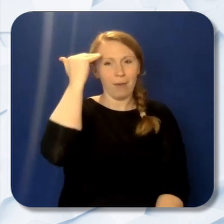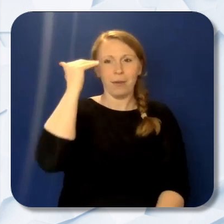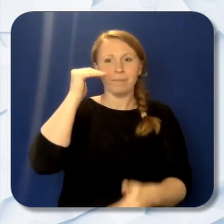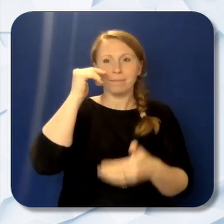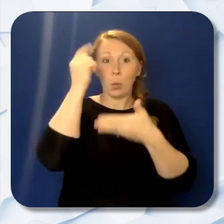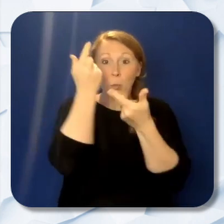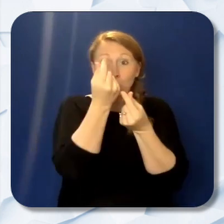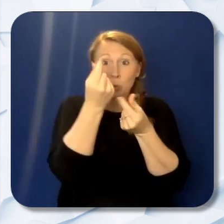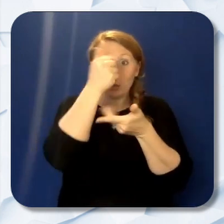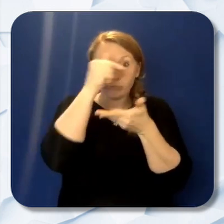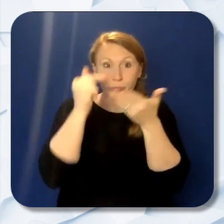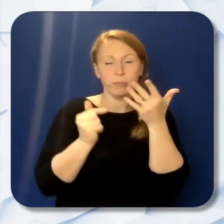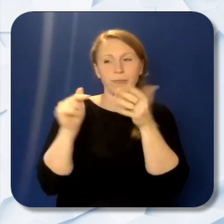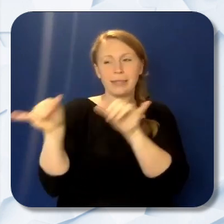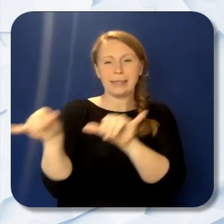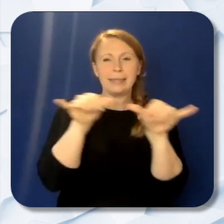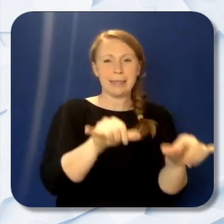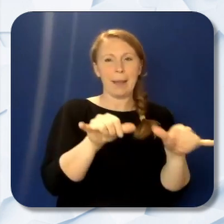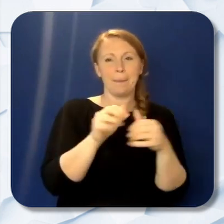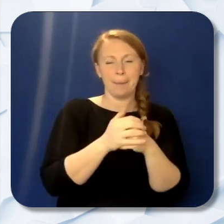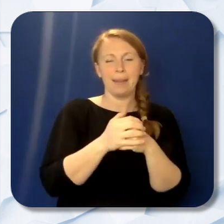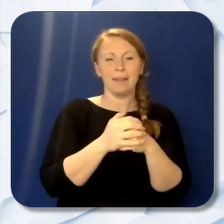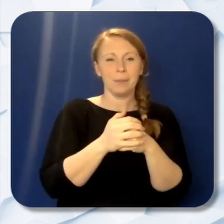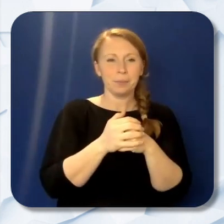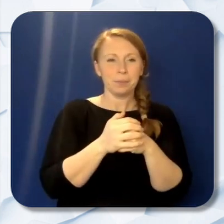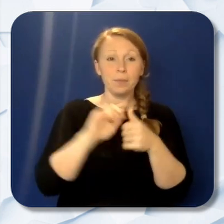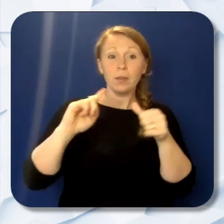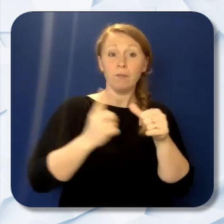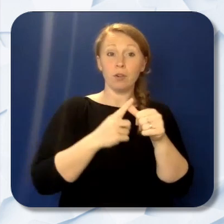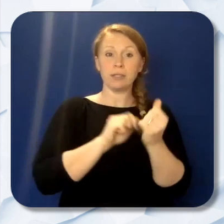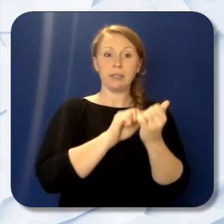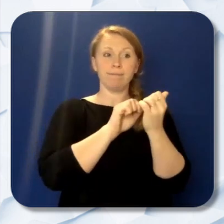So, most importantly, you'll need to consult your Board policy for specific guidance. Um, if there's